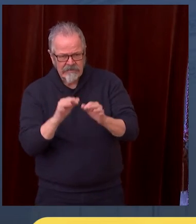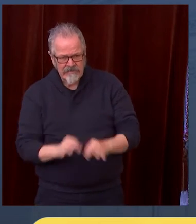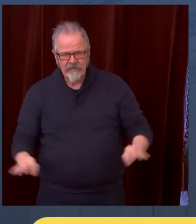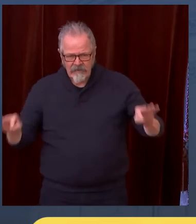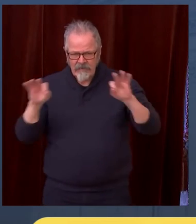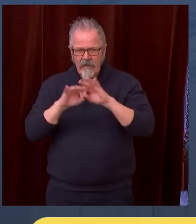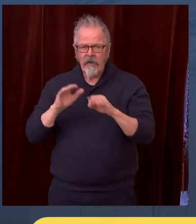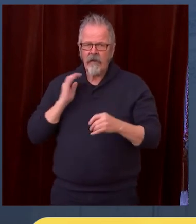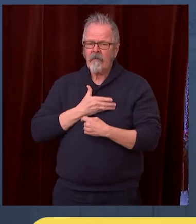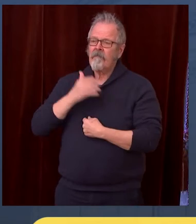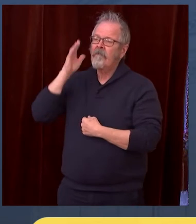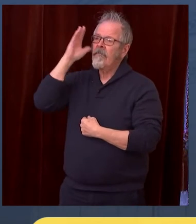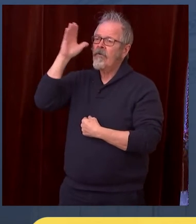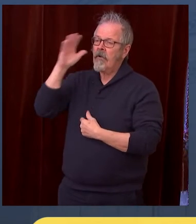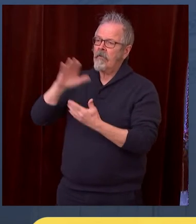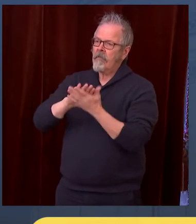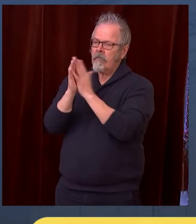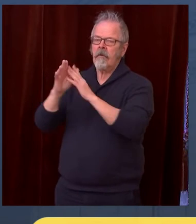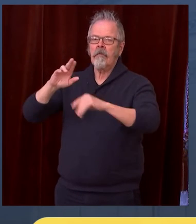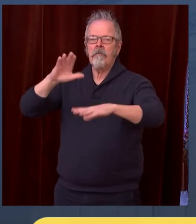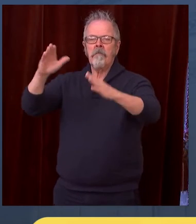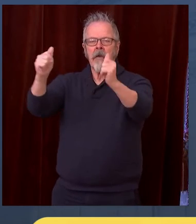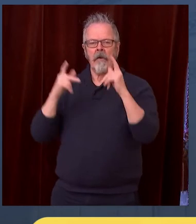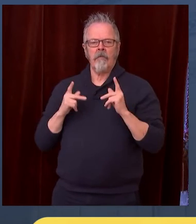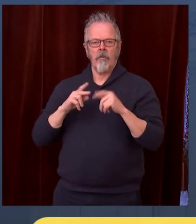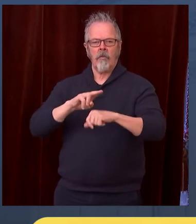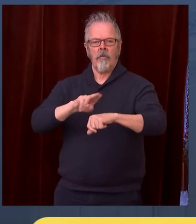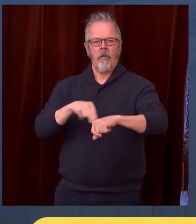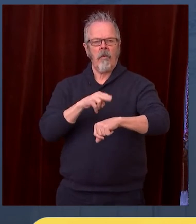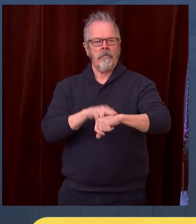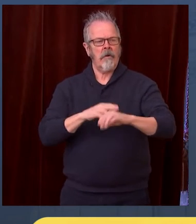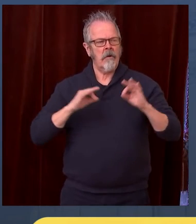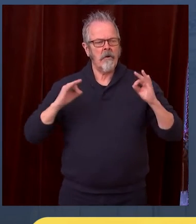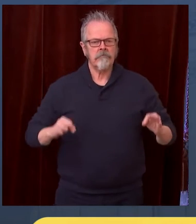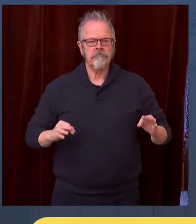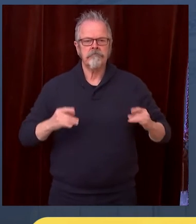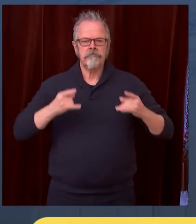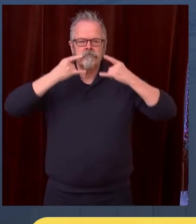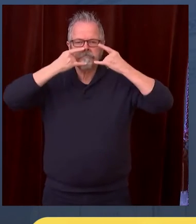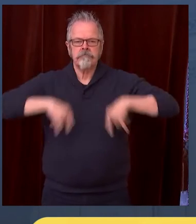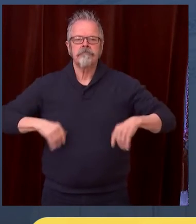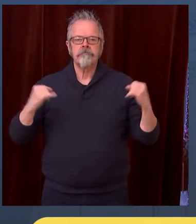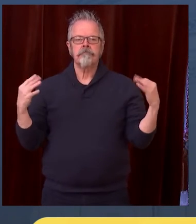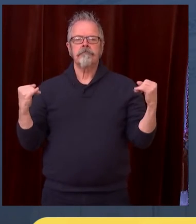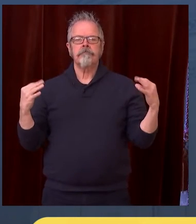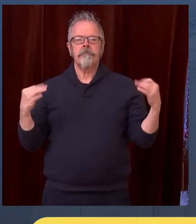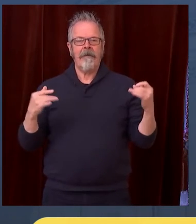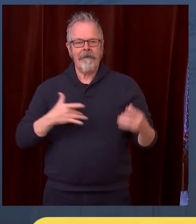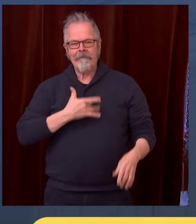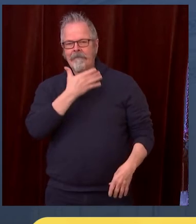Now there are some places where mass still will be required in health care settings,